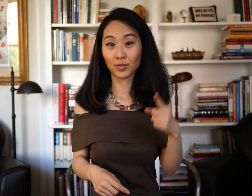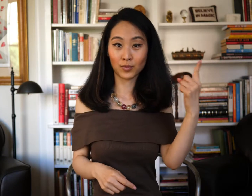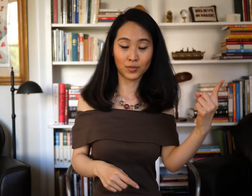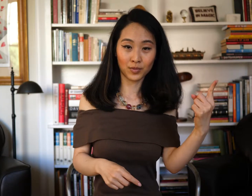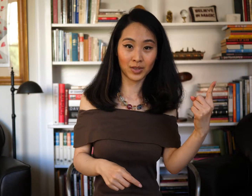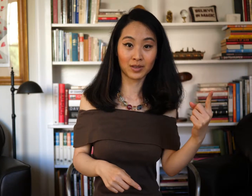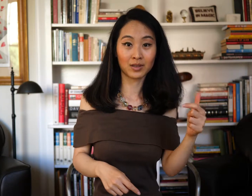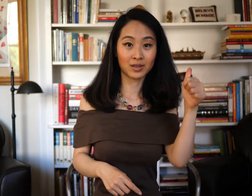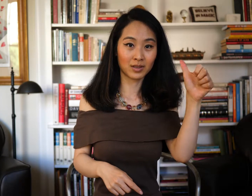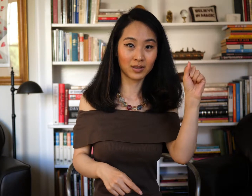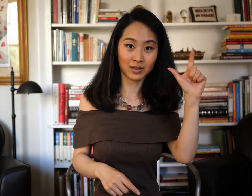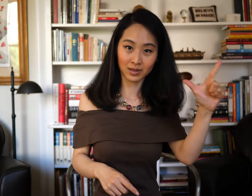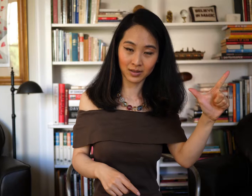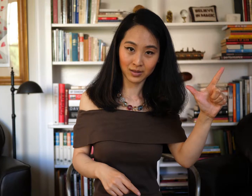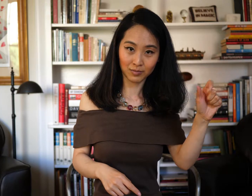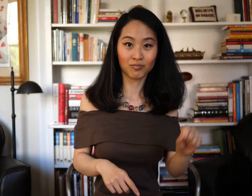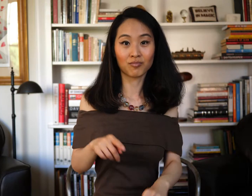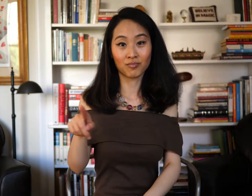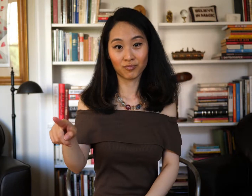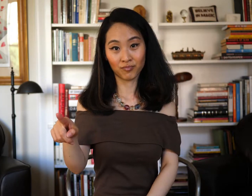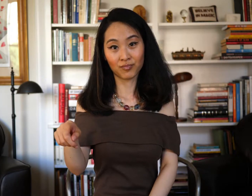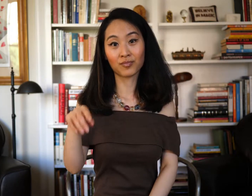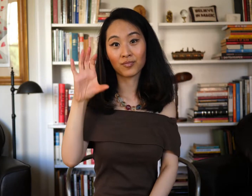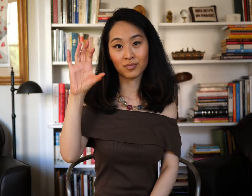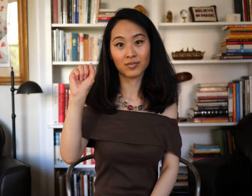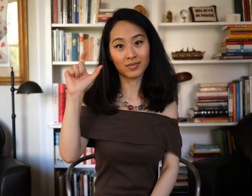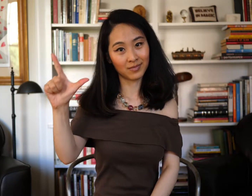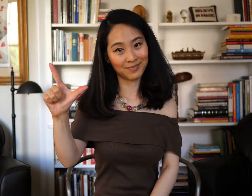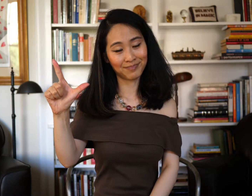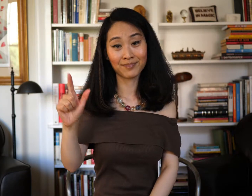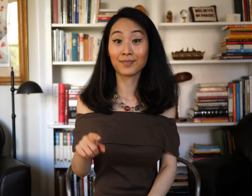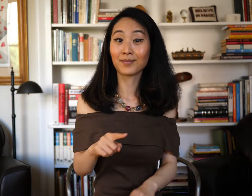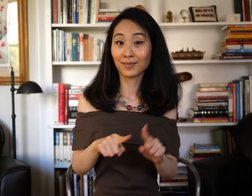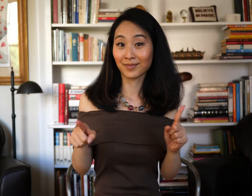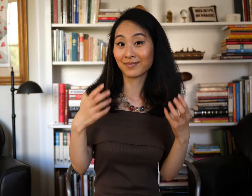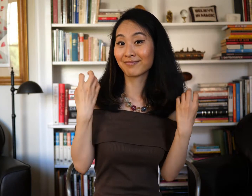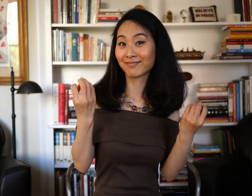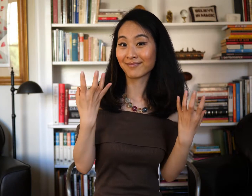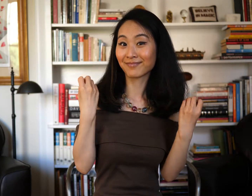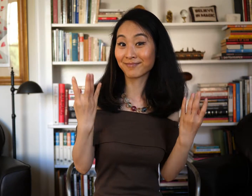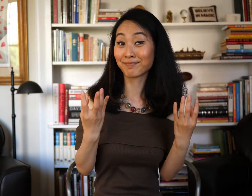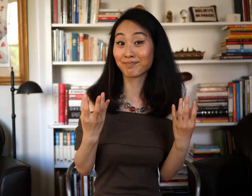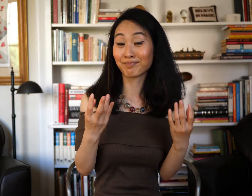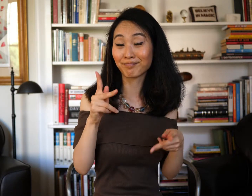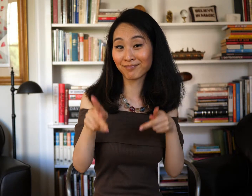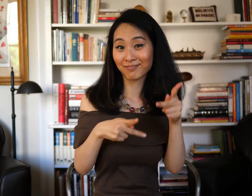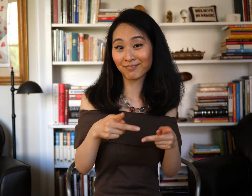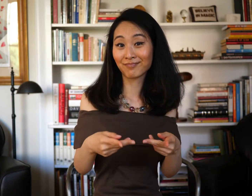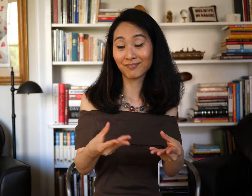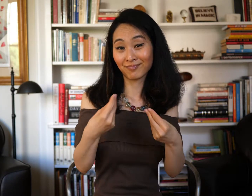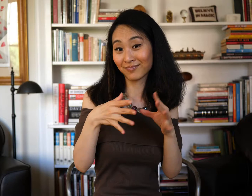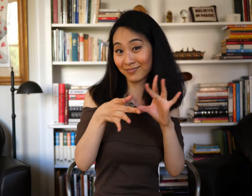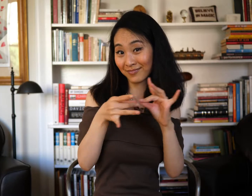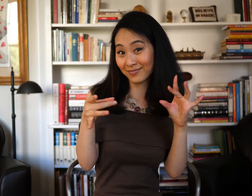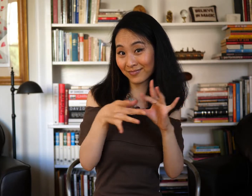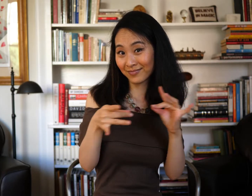One is ASL, the other one is CSL. But I read comments from viewers,